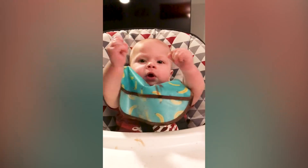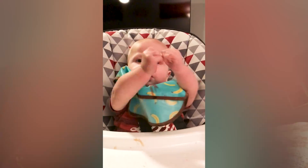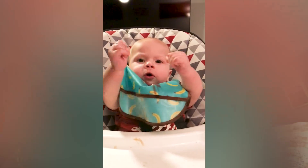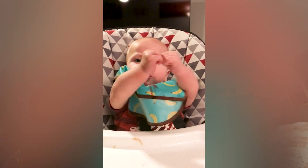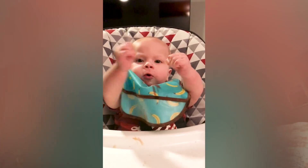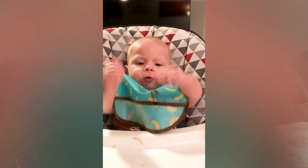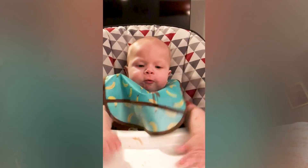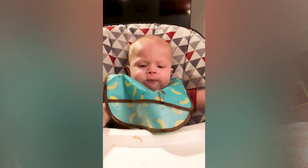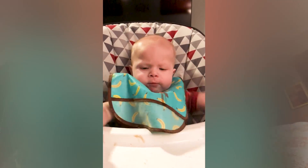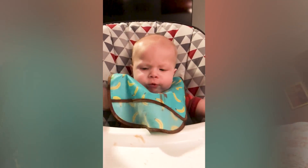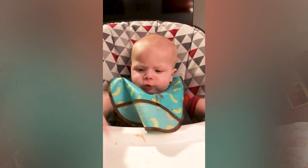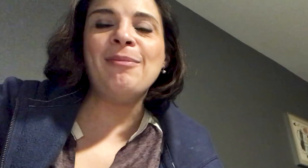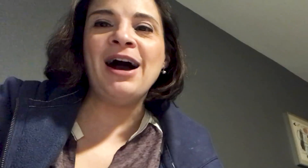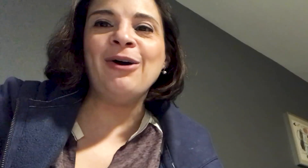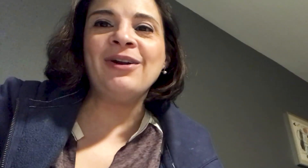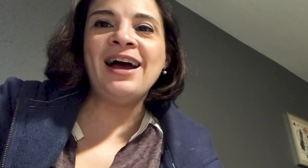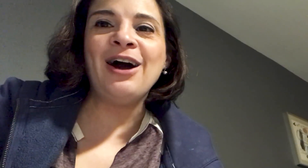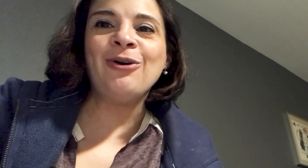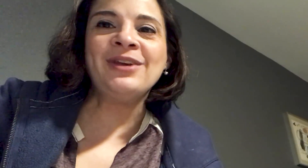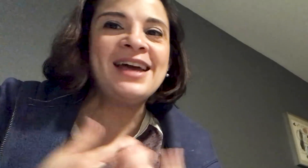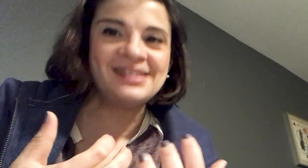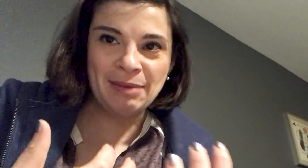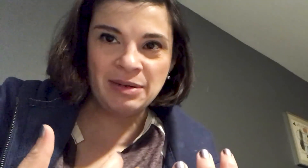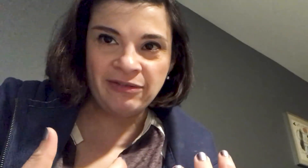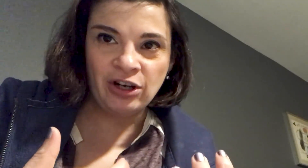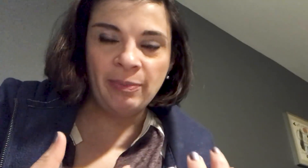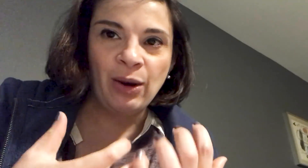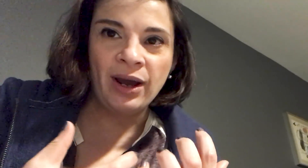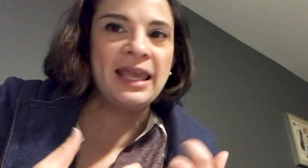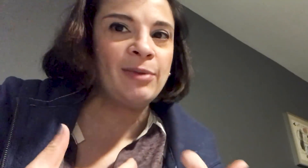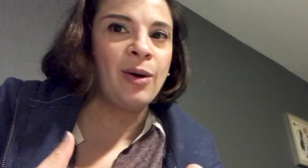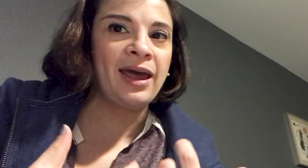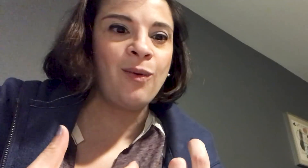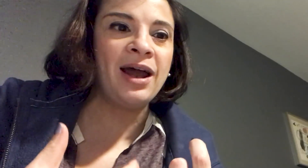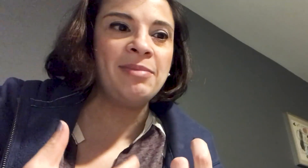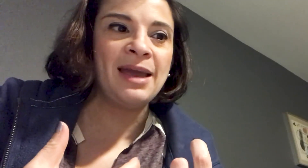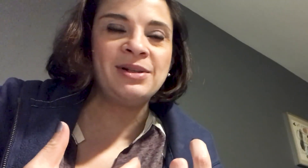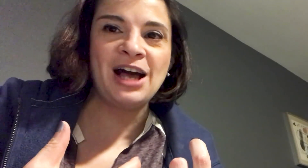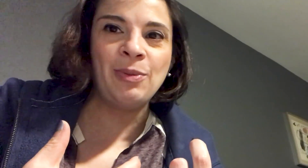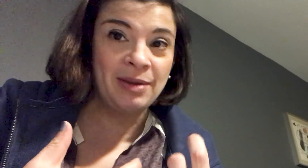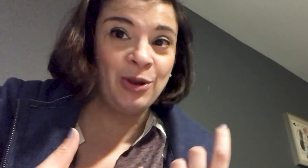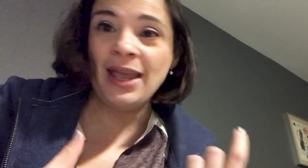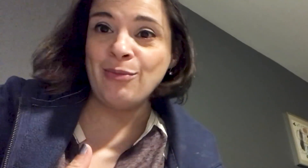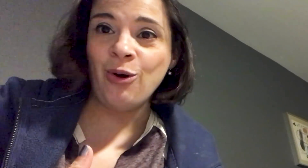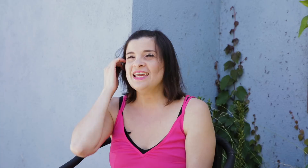Or I think about how, yes, it might be difficult, but I wanna keep going and I wanna be able to help him communicate more.